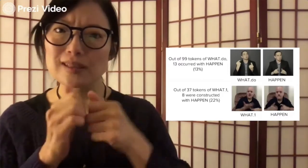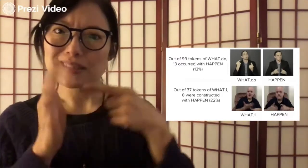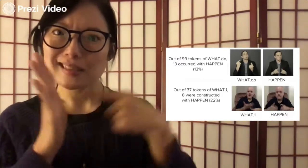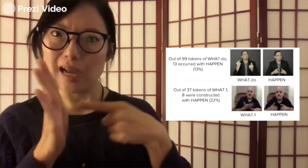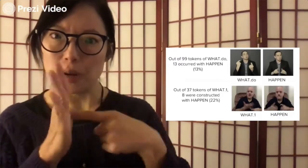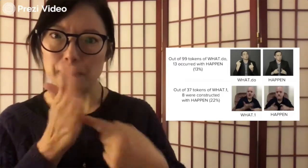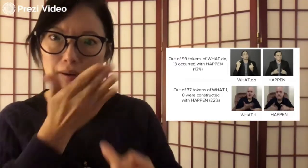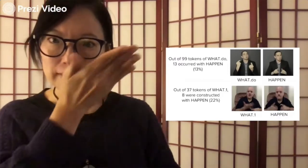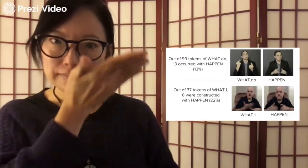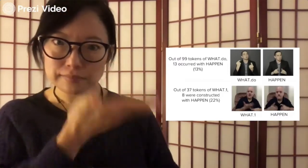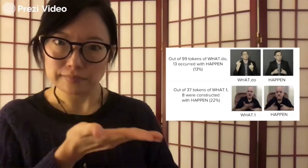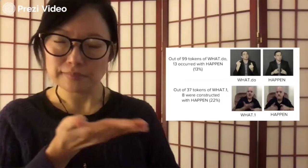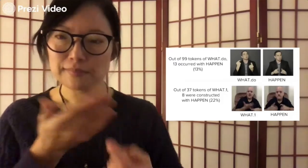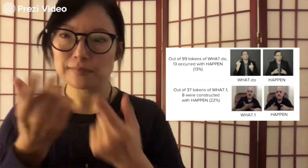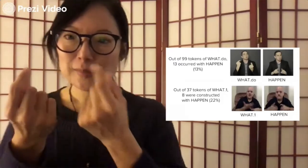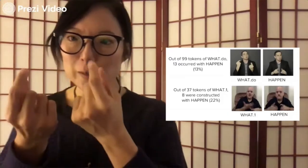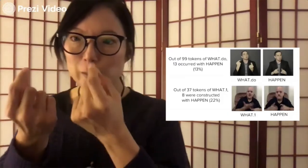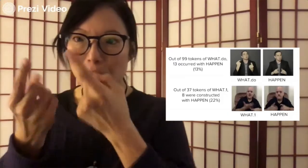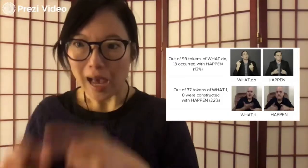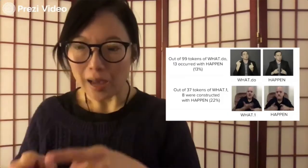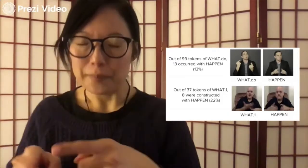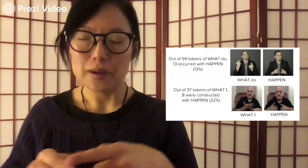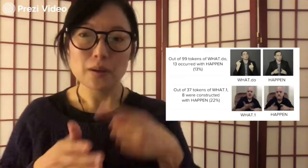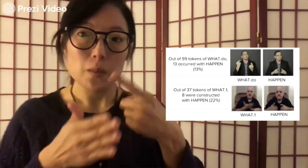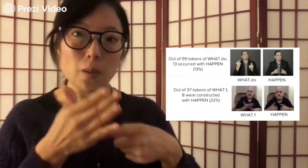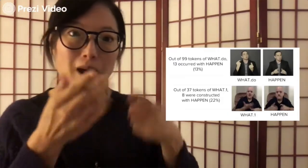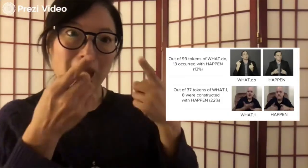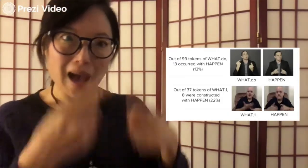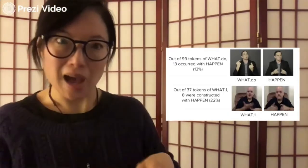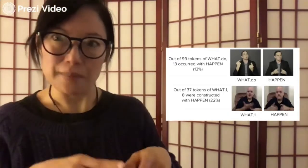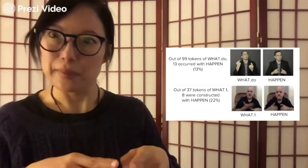Starting with the example of WHAT.do HAPPEN, and WHAT.1